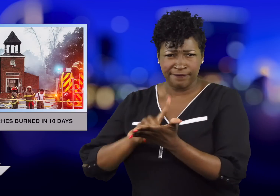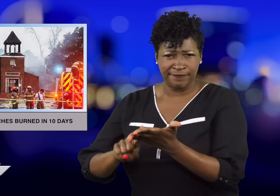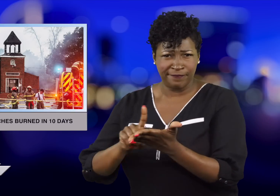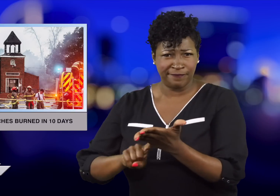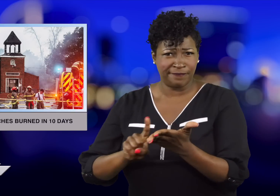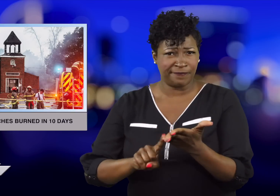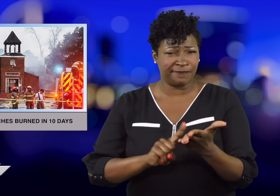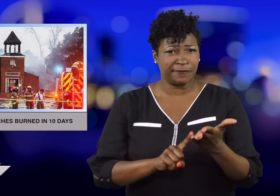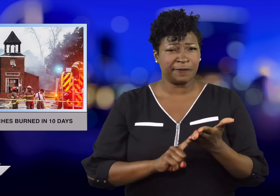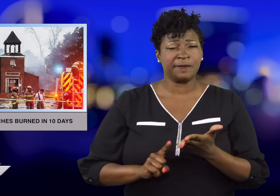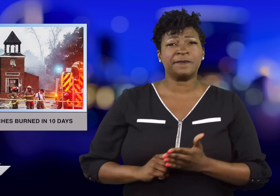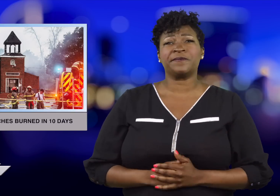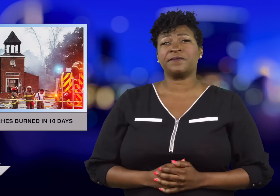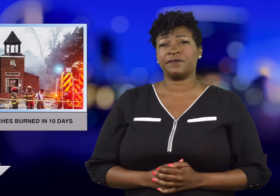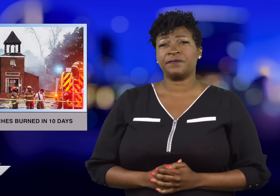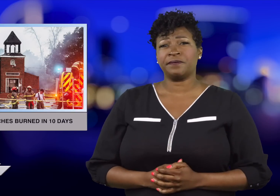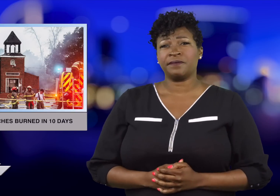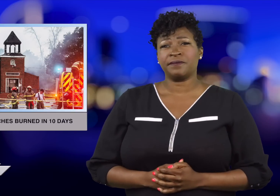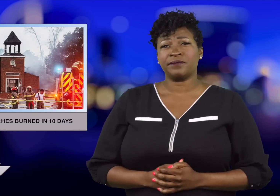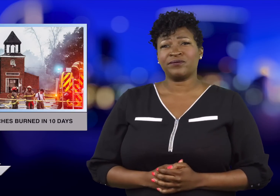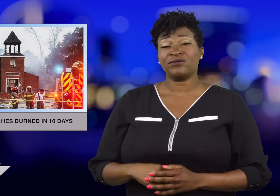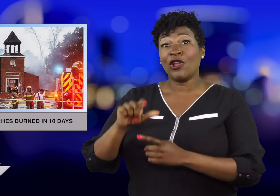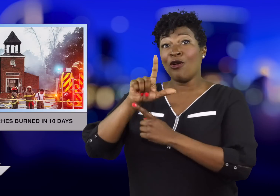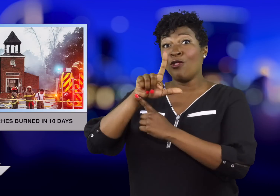in their investigations.